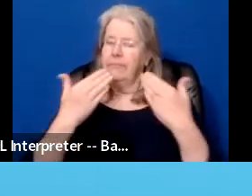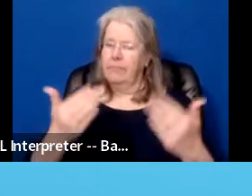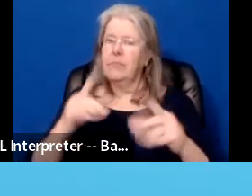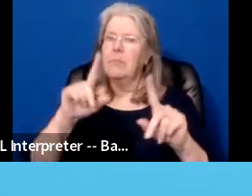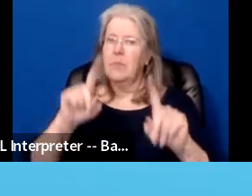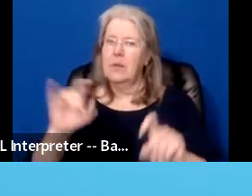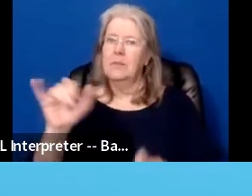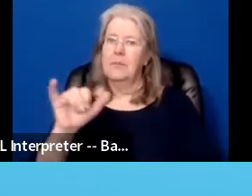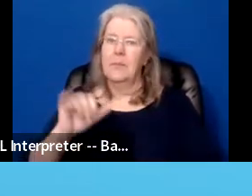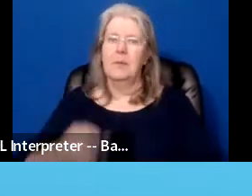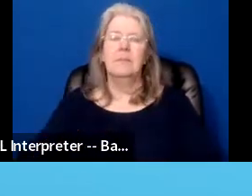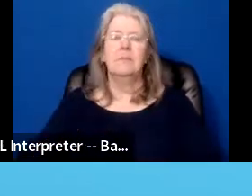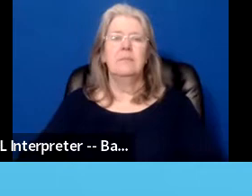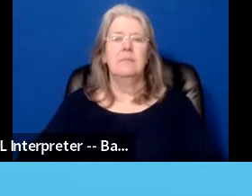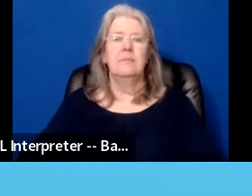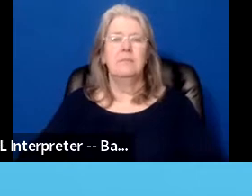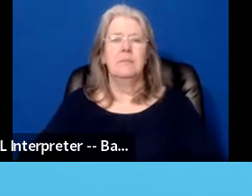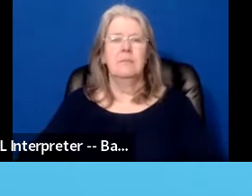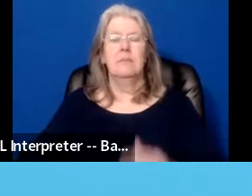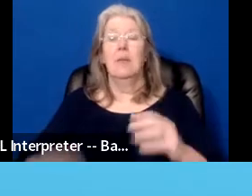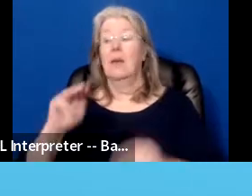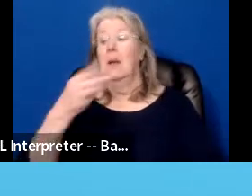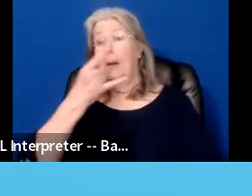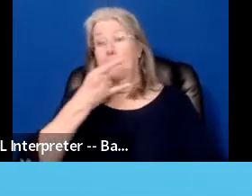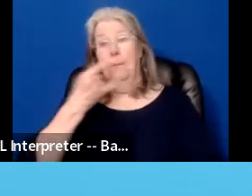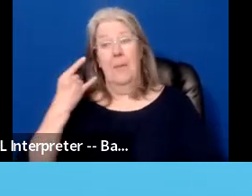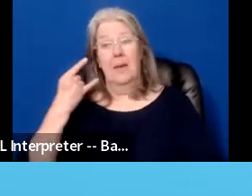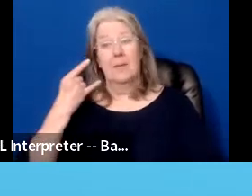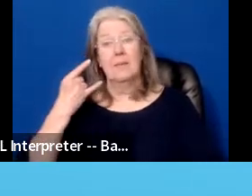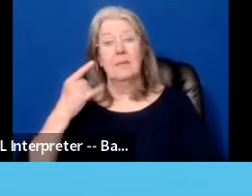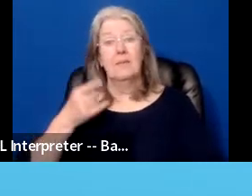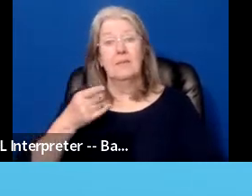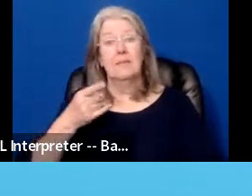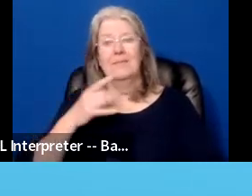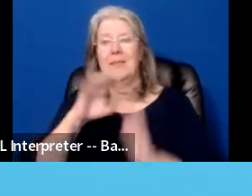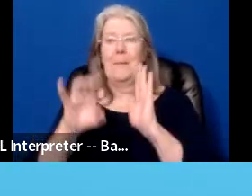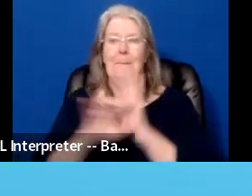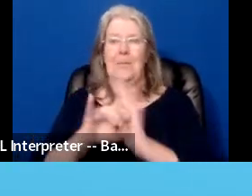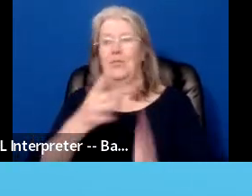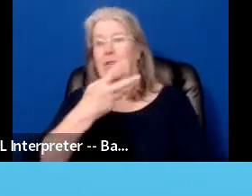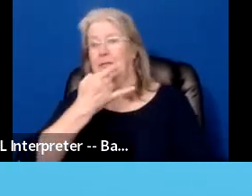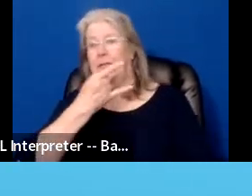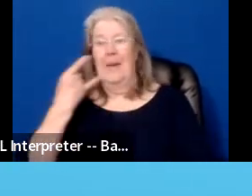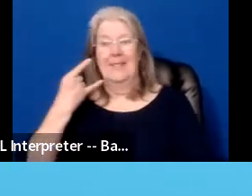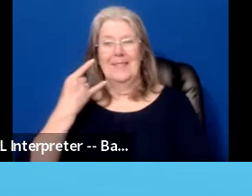The next thing is masks, and I just have a picture of surgical mask on the screen. There